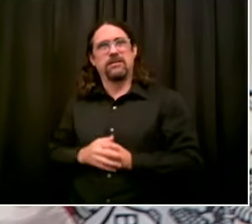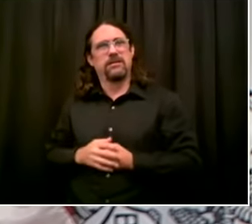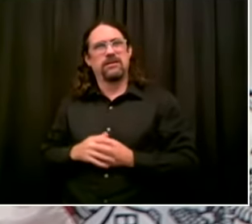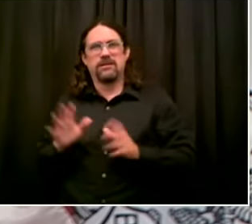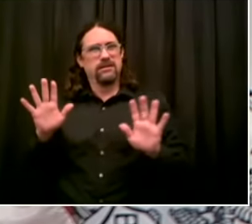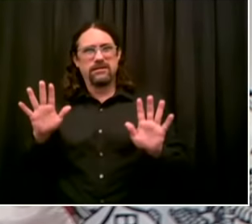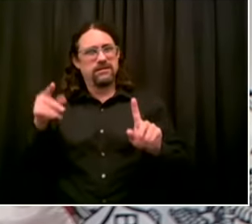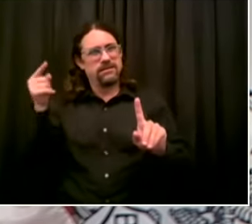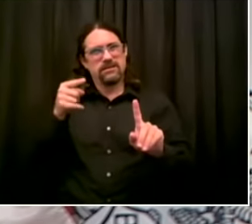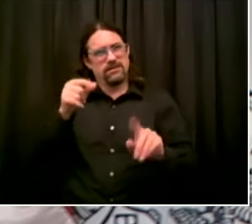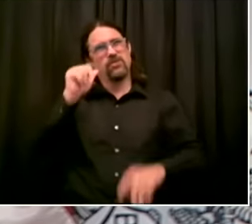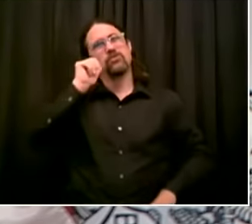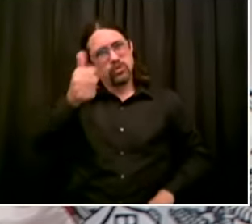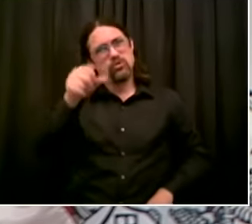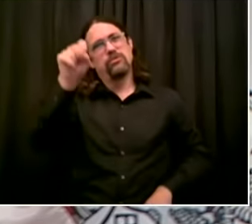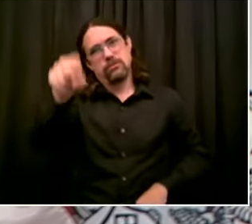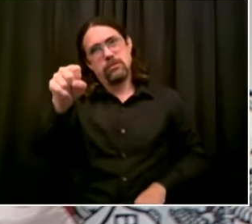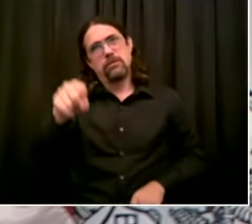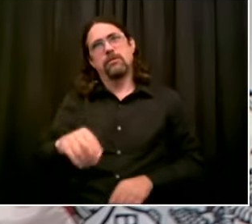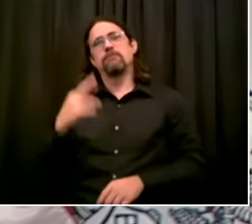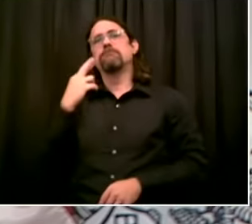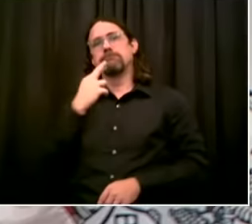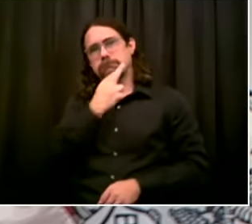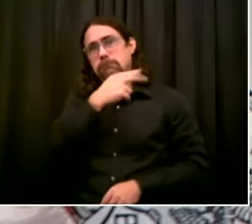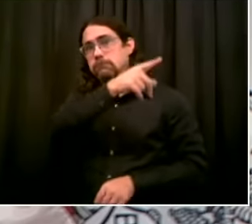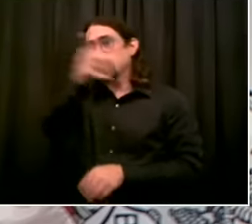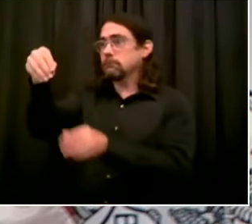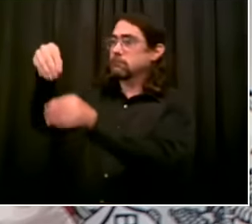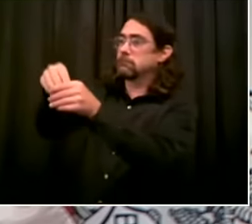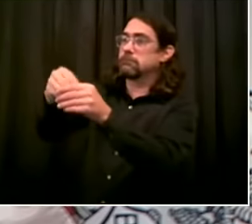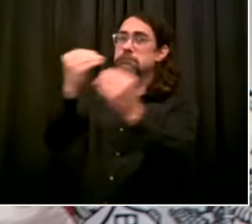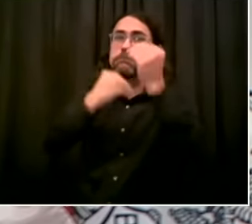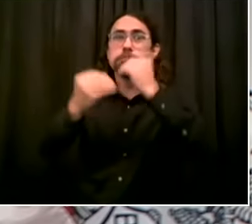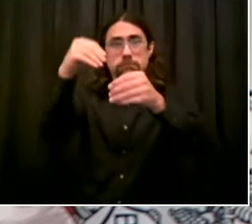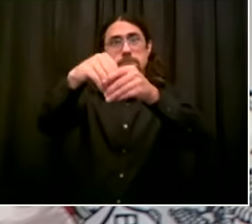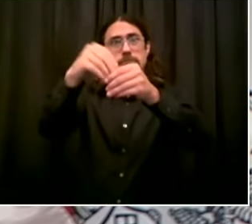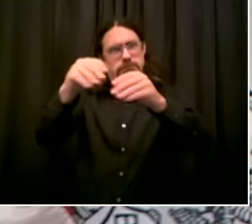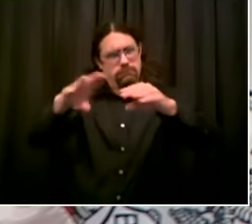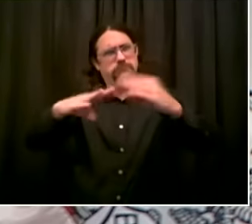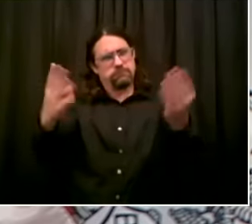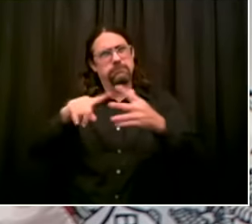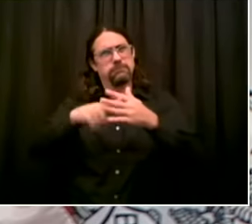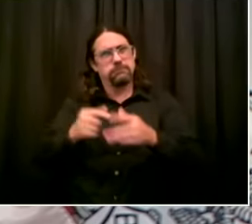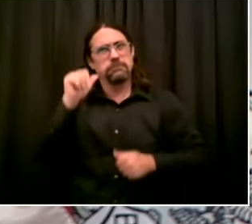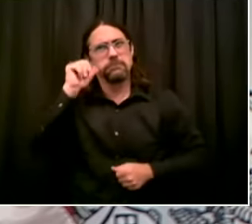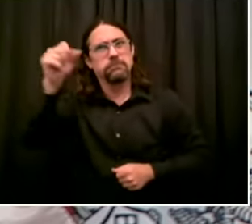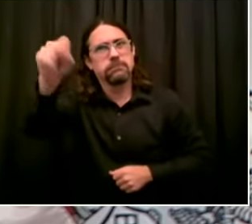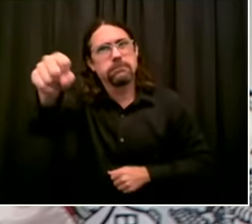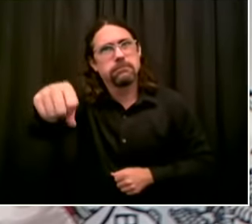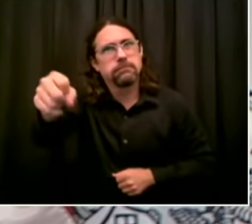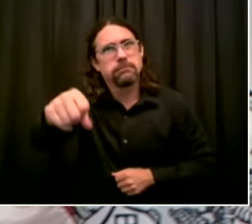SAYING YOU WANT IT SHUT DOWN IF THE RATE WENT UP. IS THAT FULL STEAM AHEAD OR IS ANYTHING